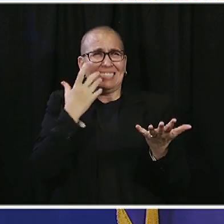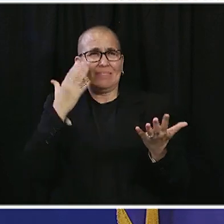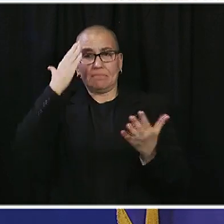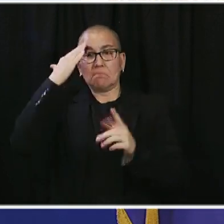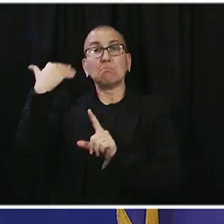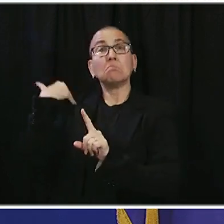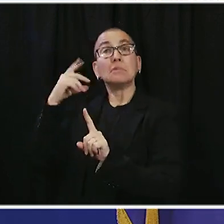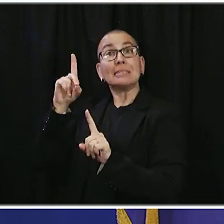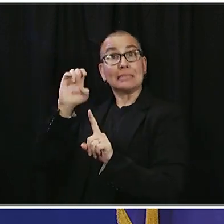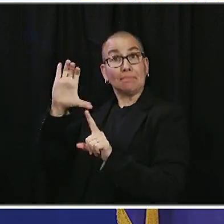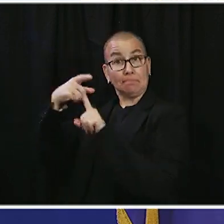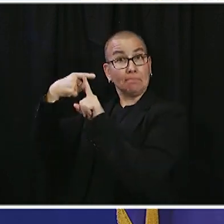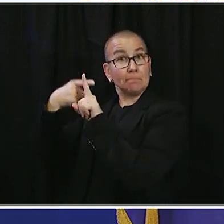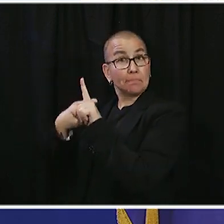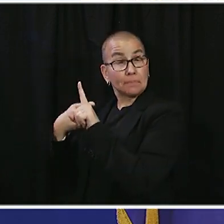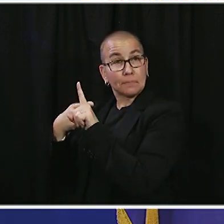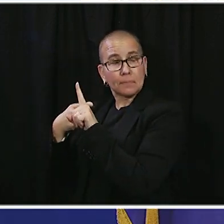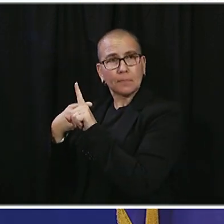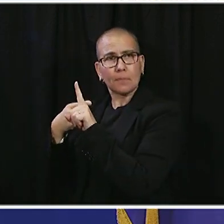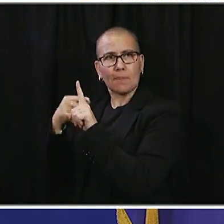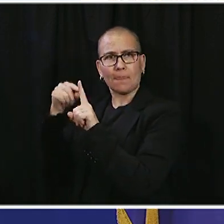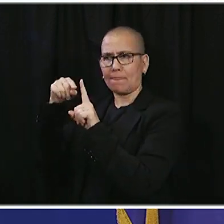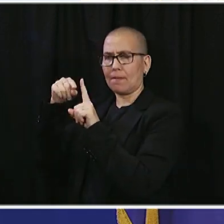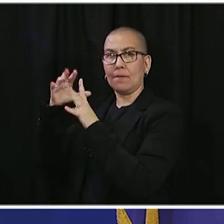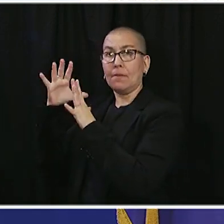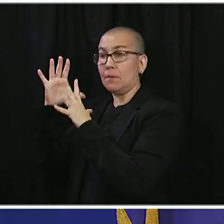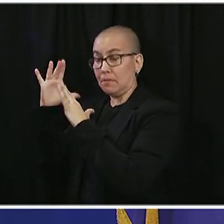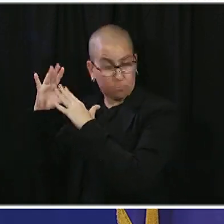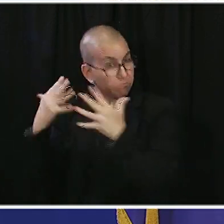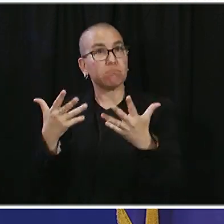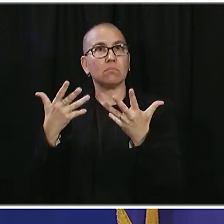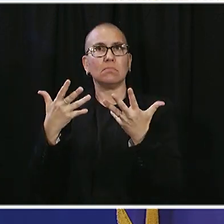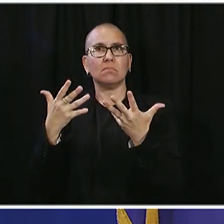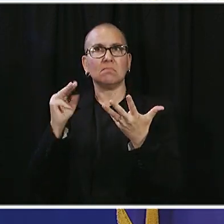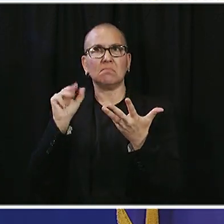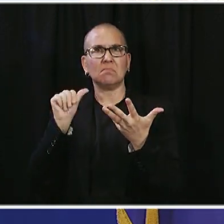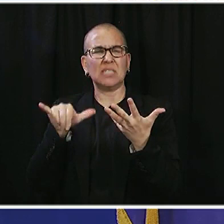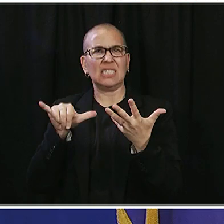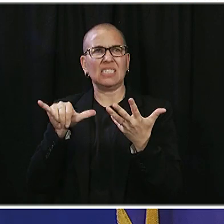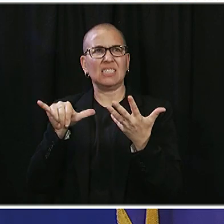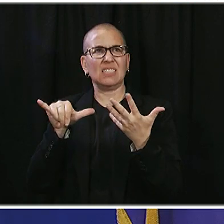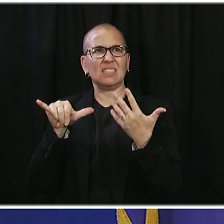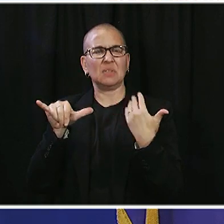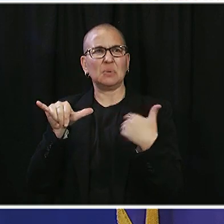A NOVEL CORONAVIRUS THAT WE JUST HEARING ABOUT IN DECEMBER AND THAT BY THE END OF THE MONTH, A THOUSAND MINNESOTANS WILL HAVE